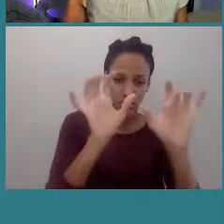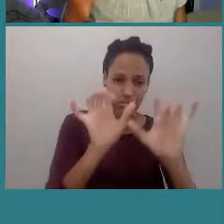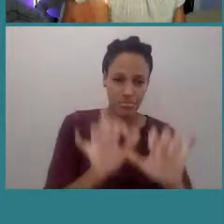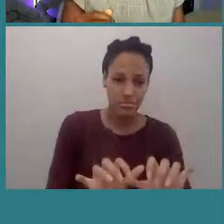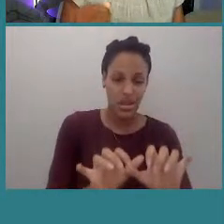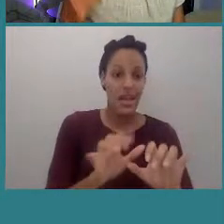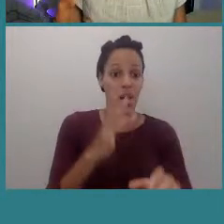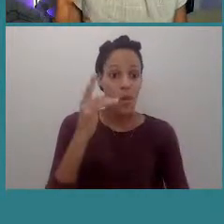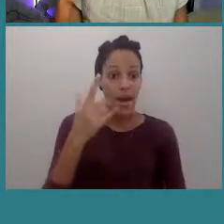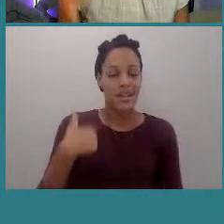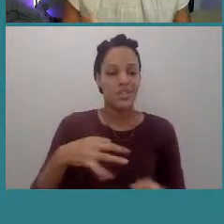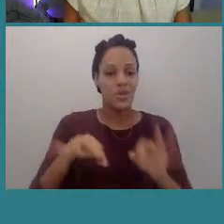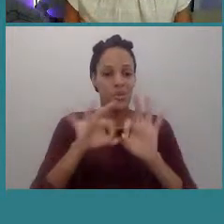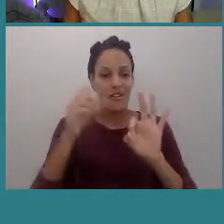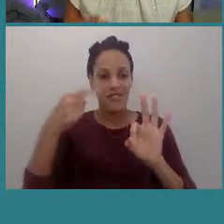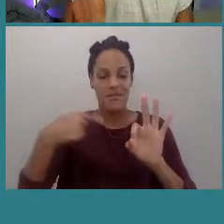the point across.